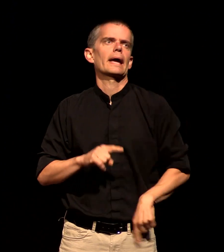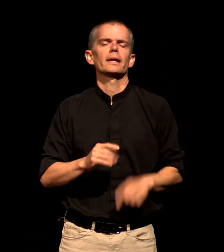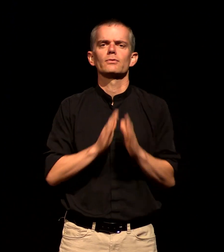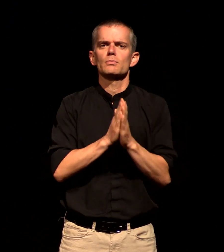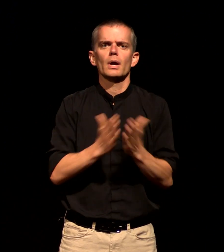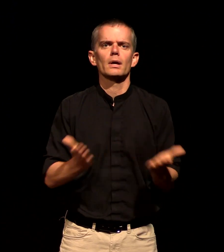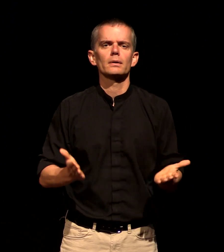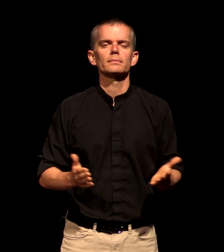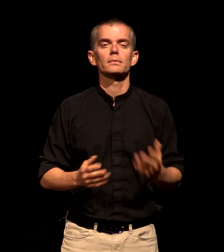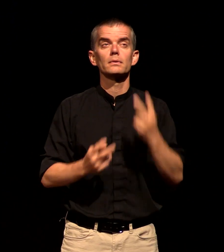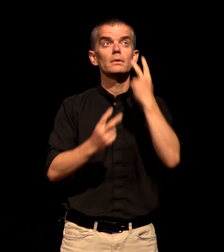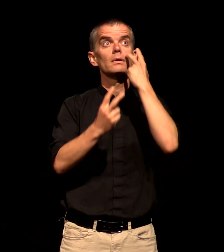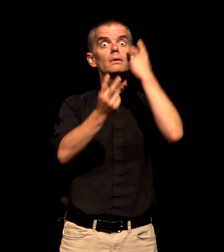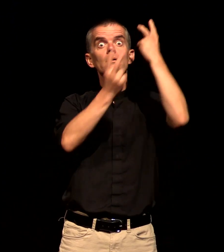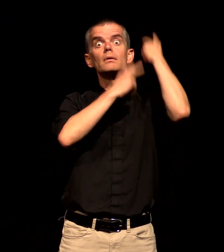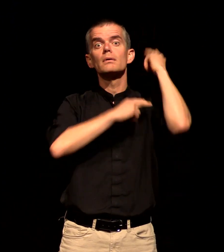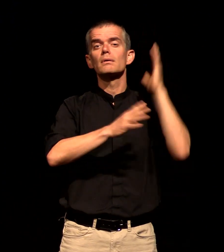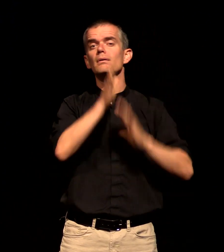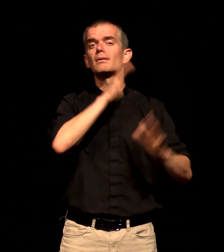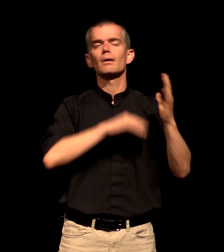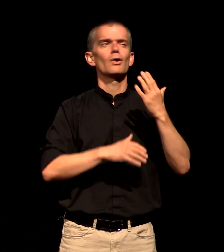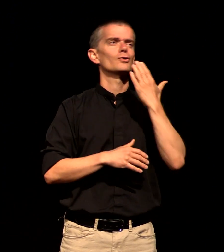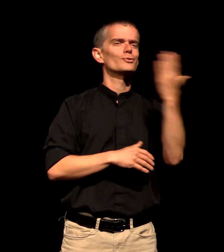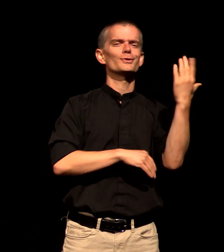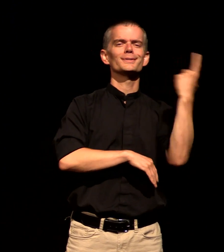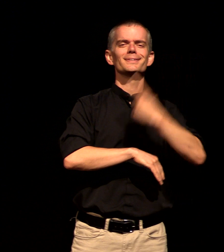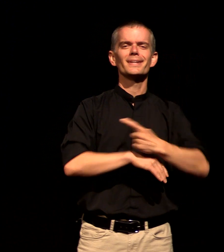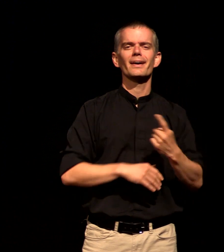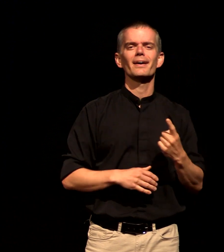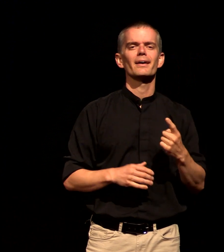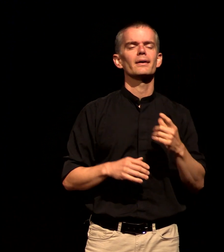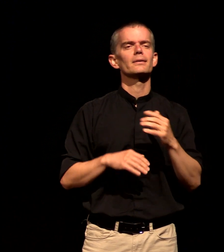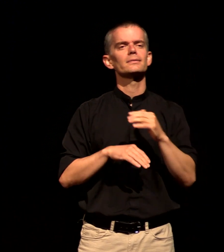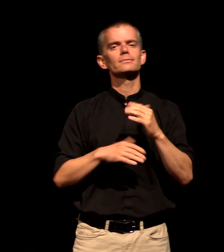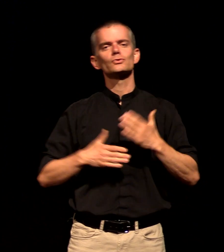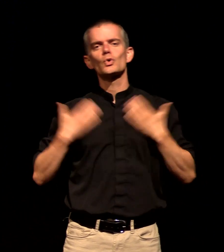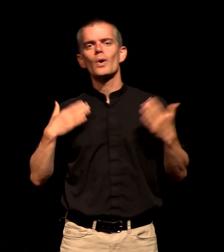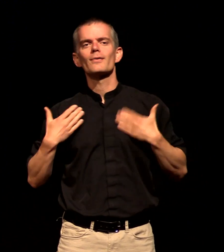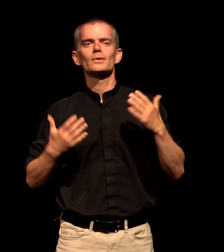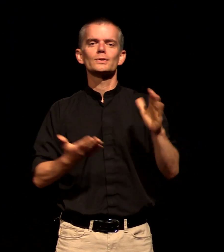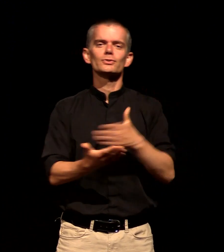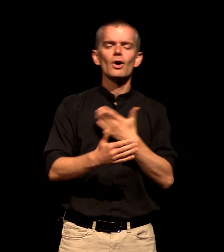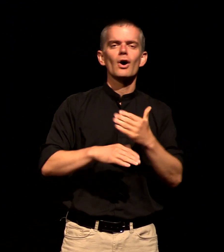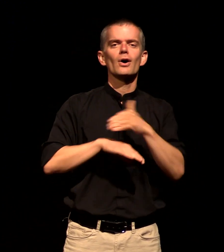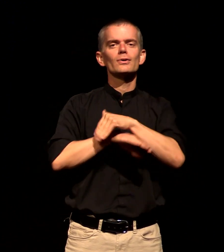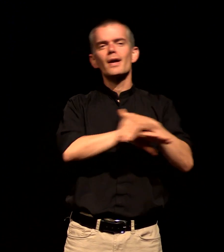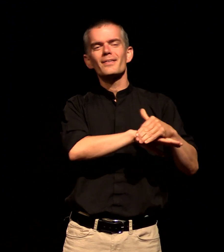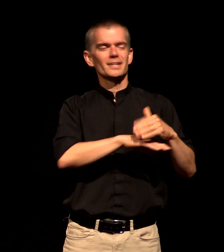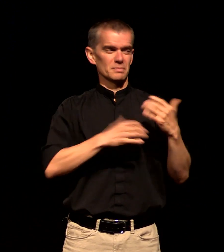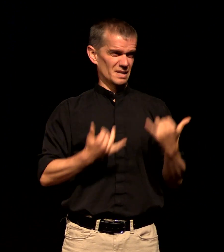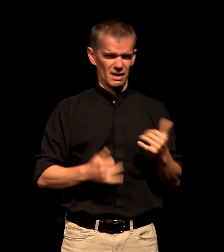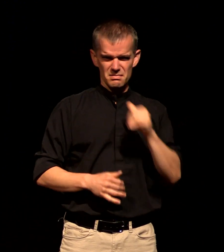I think of the good old days long since ended. When my nights were filled with joyful songs. I search my soul and ponder the